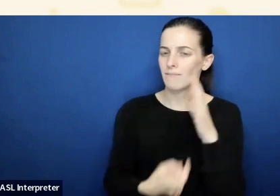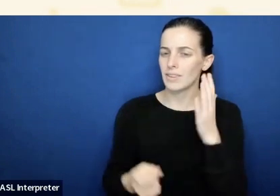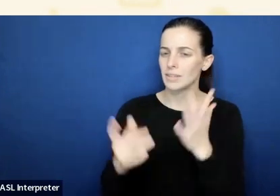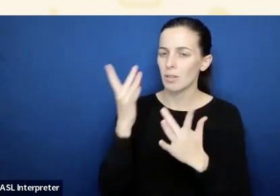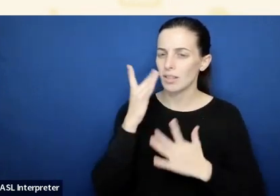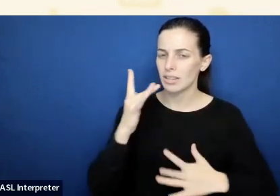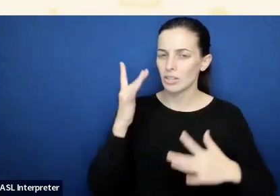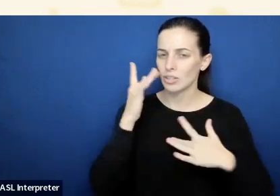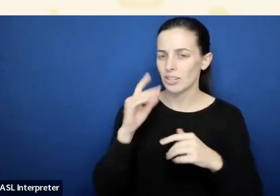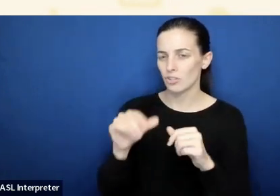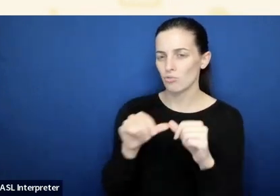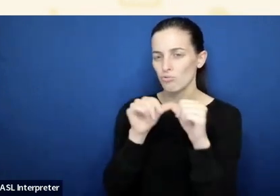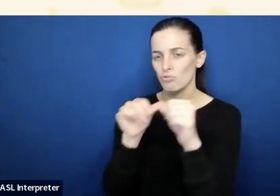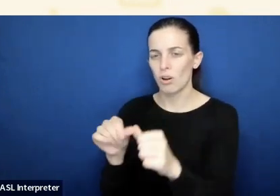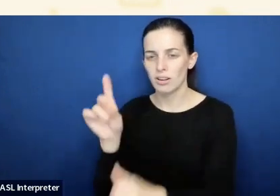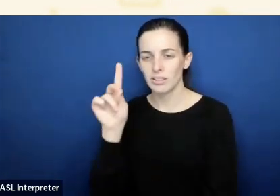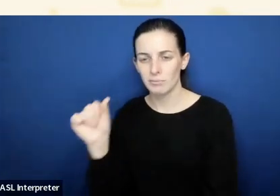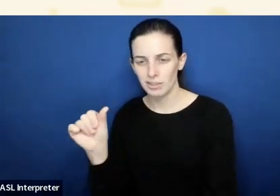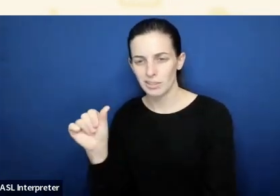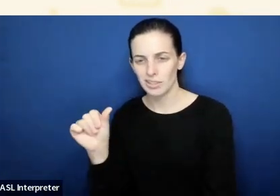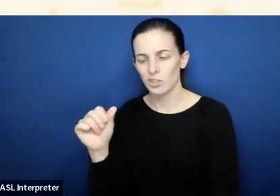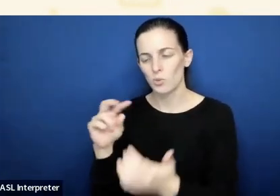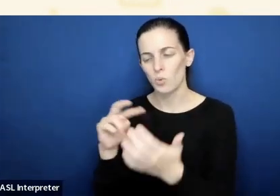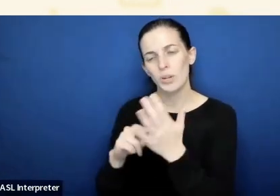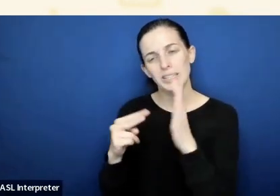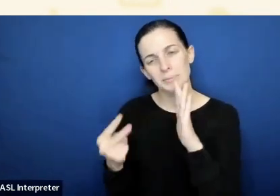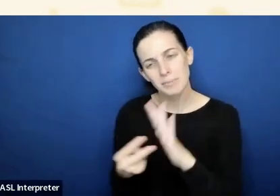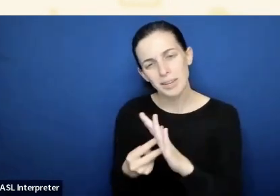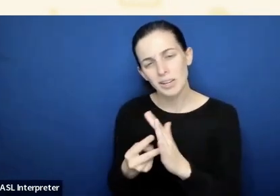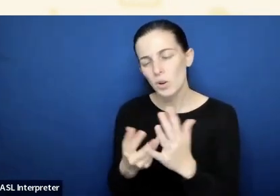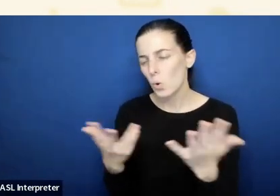And what are they? How do they manifest?